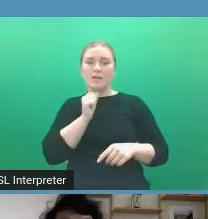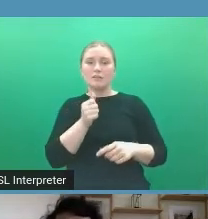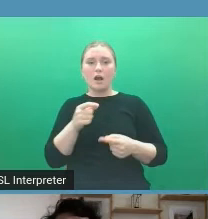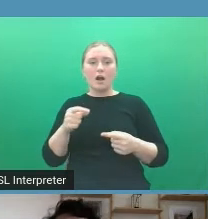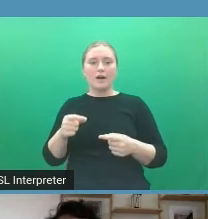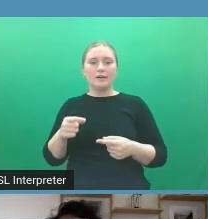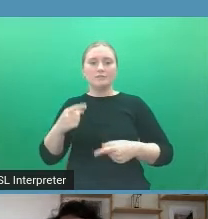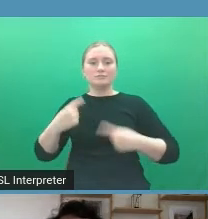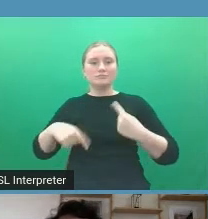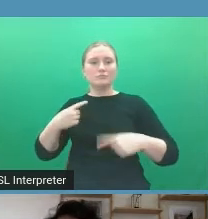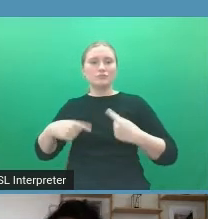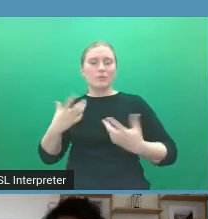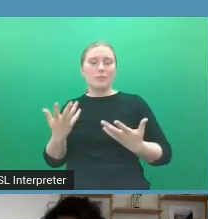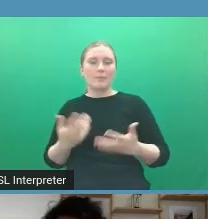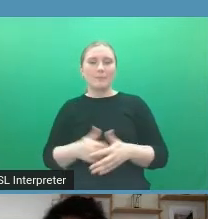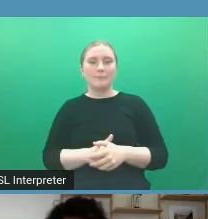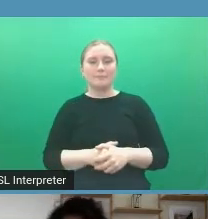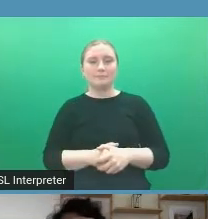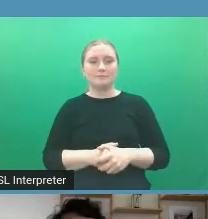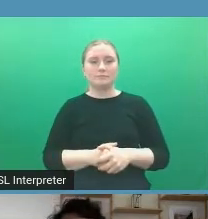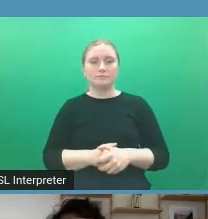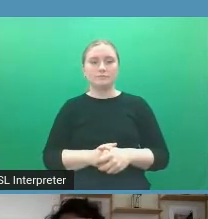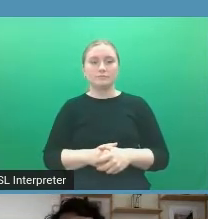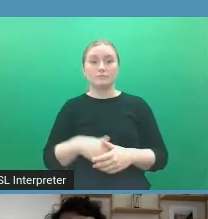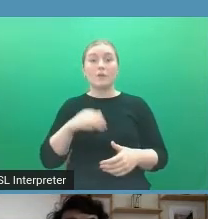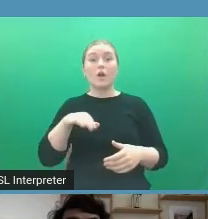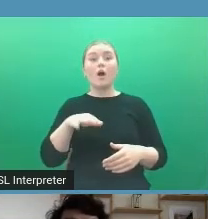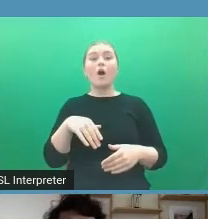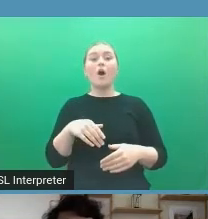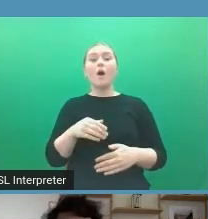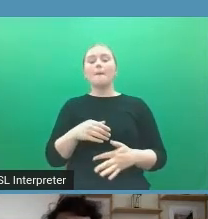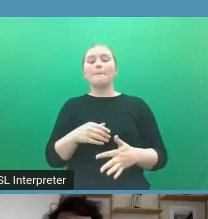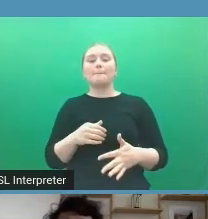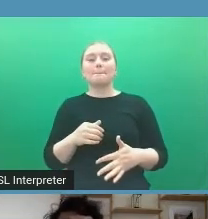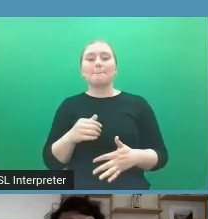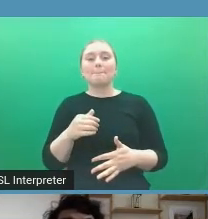Sorry to interject Corey, but we just had a client here, 14-person museum. This doesn't